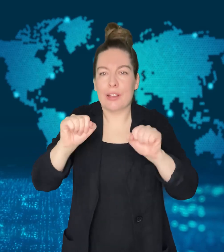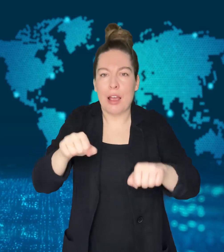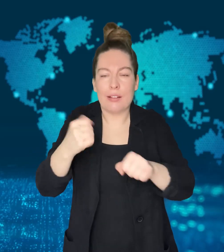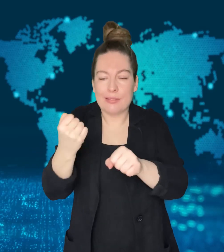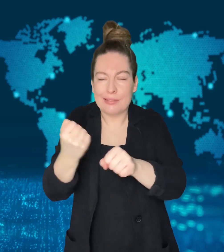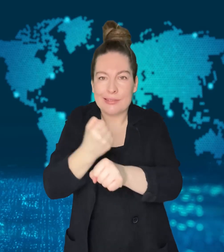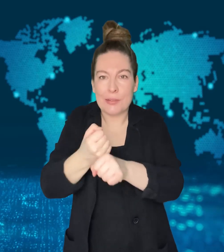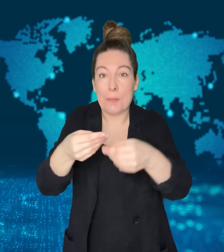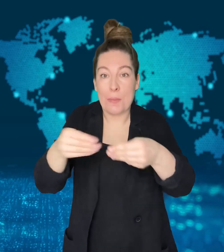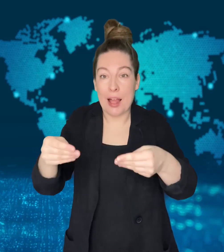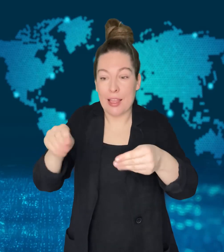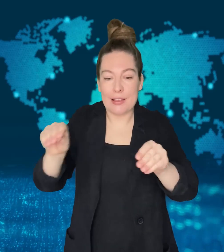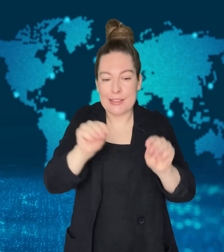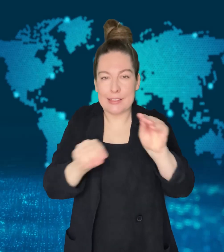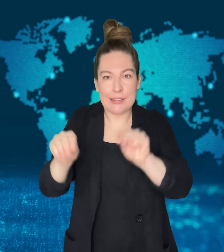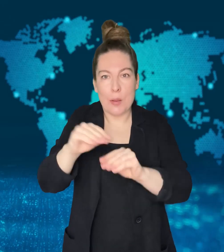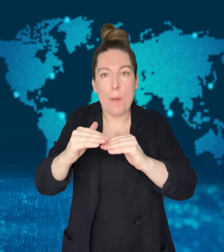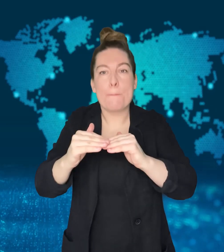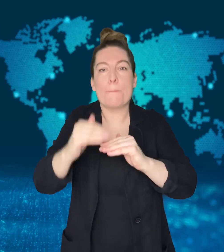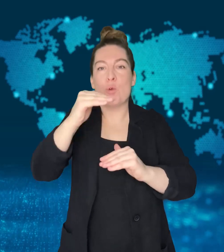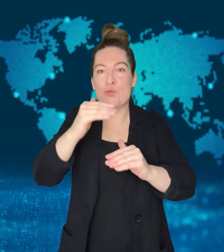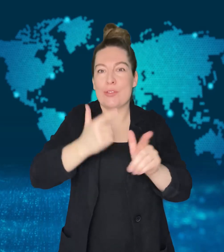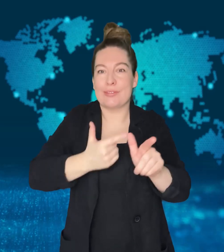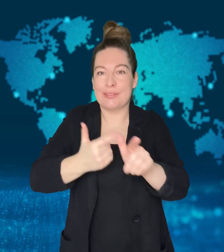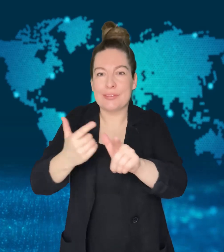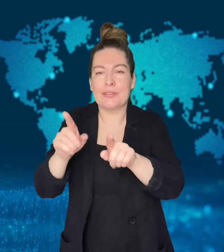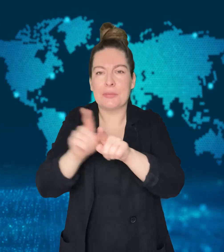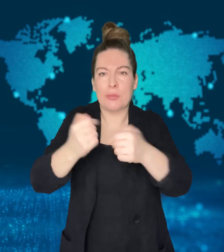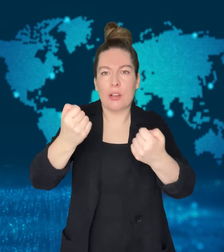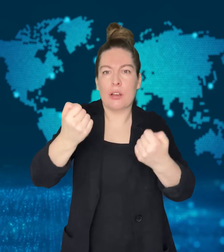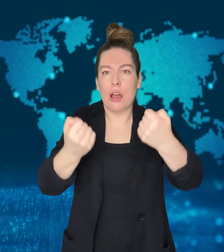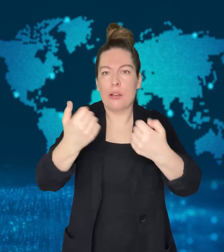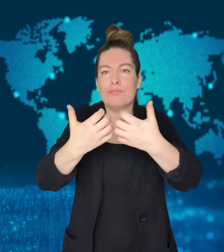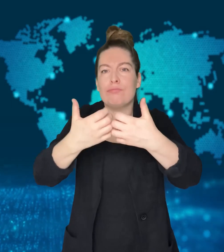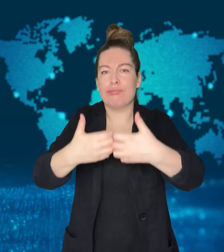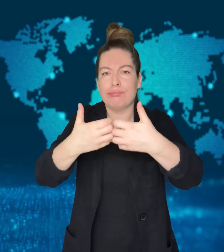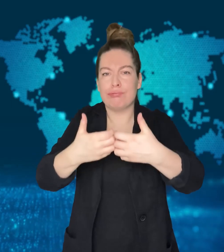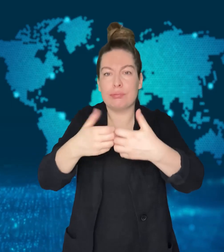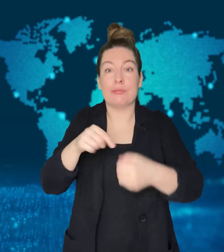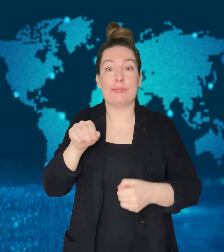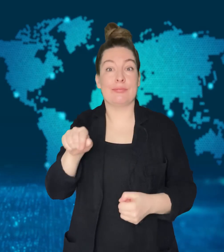The six people arrested were the house owner,